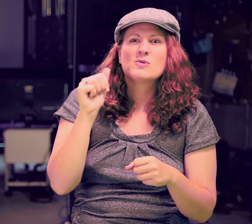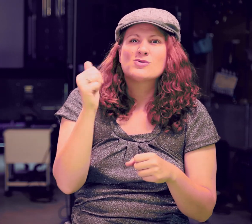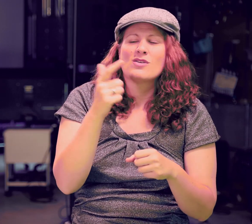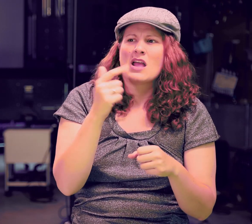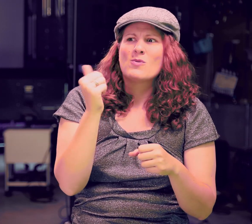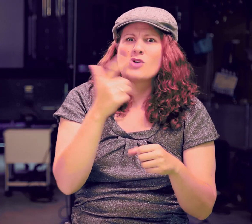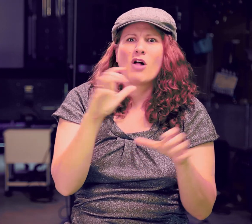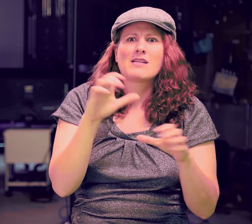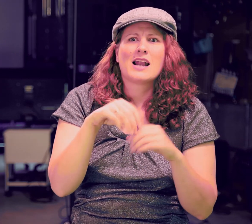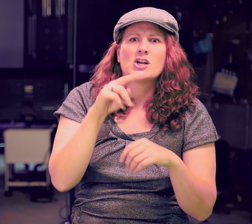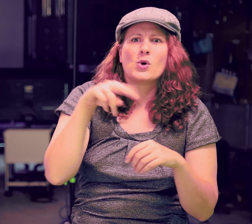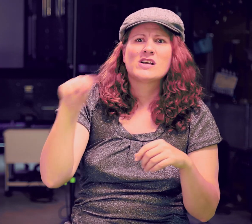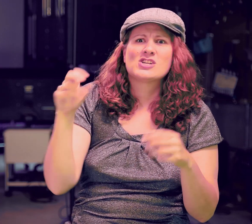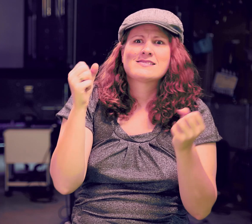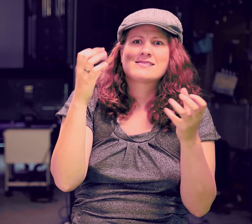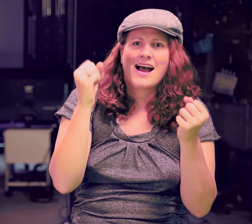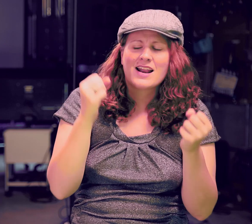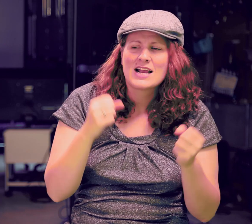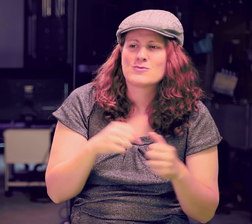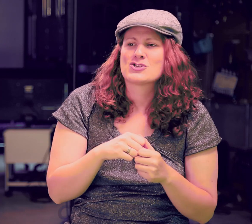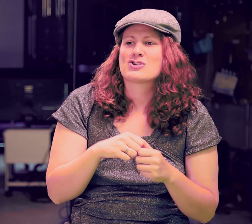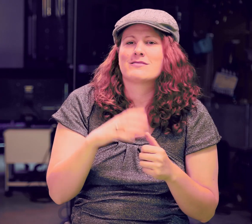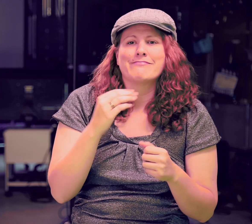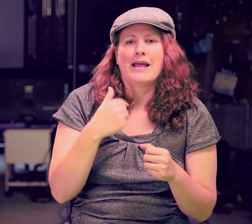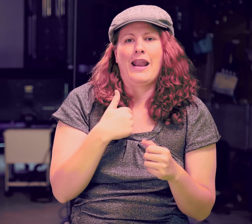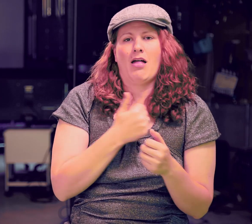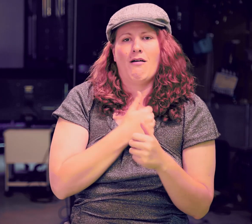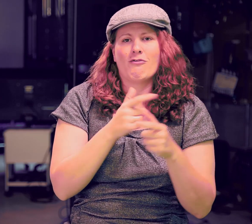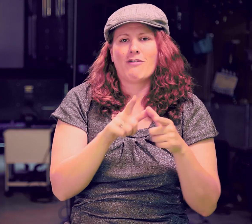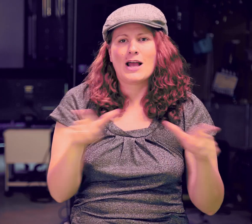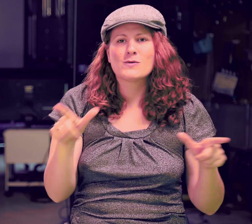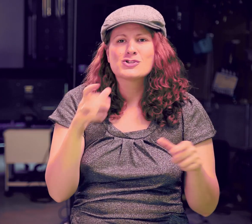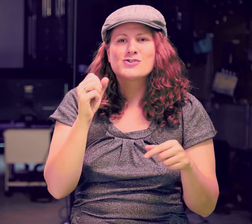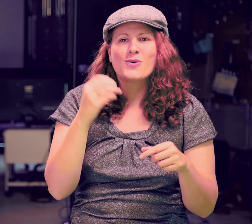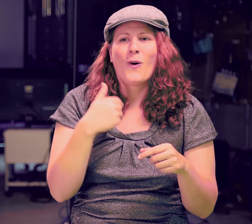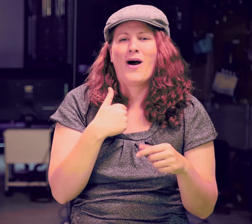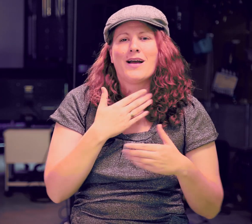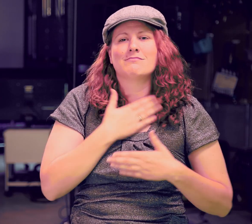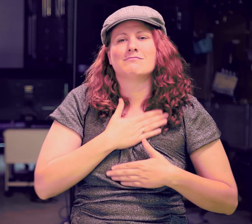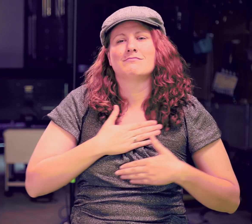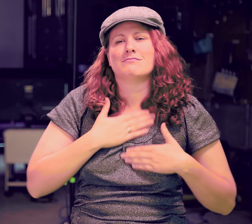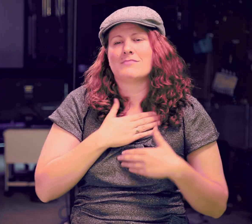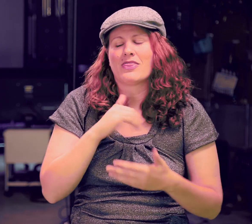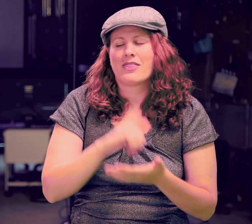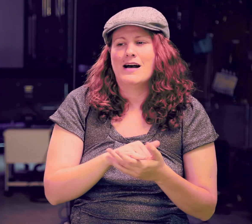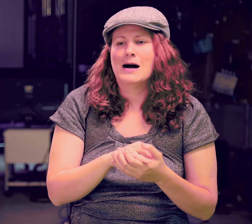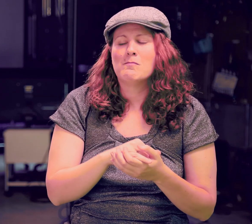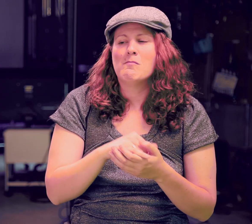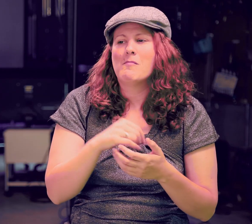It was all done in Norwegian Sign Language So I love languages and I truly enjoyed that experience.